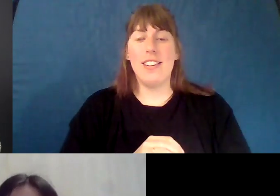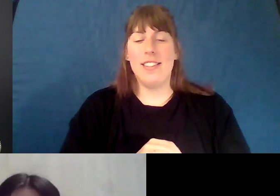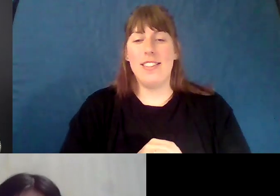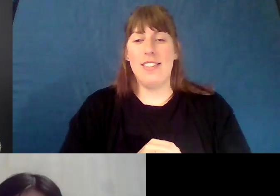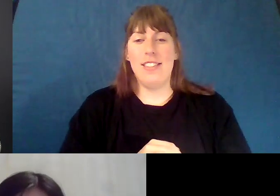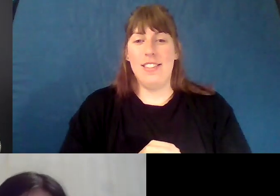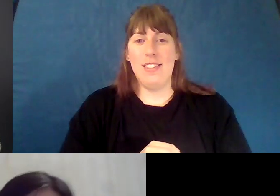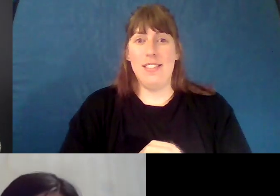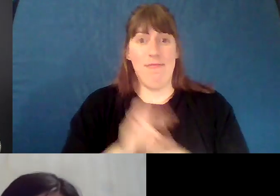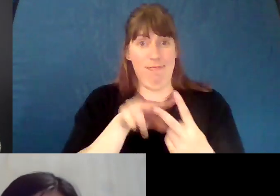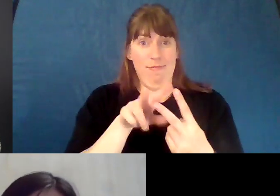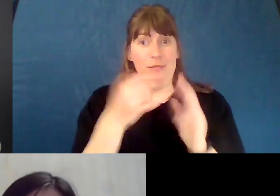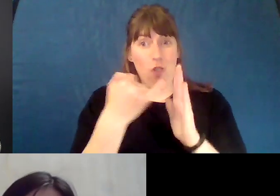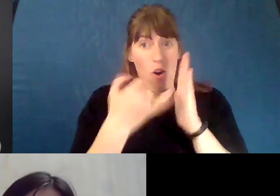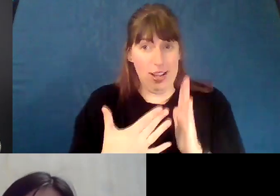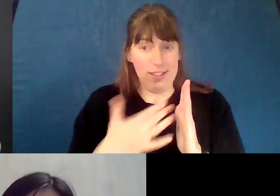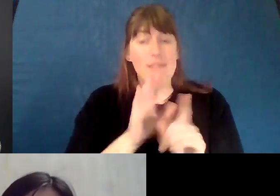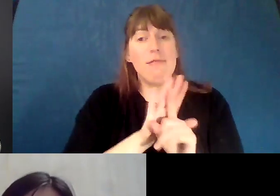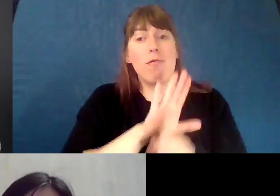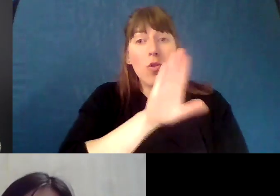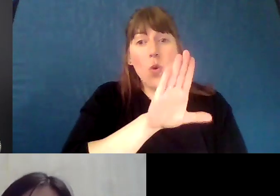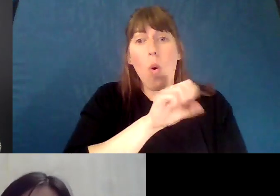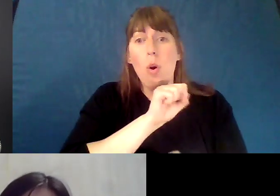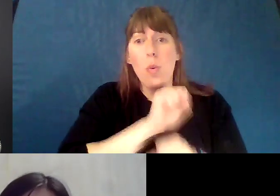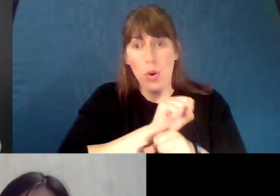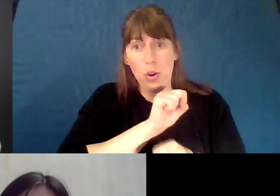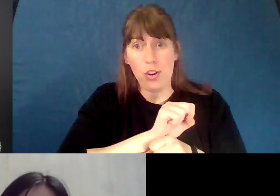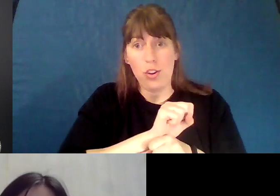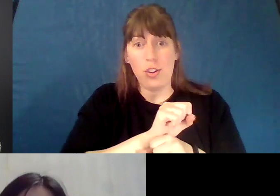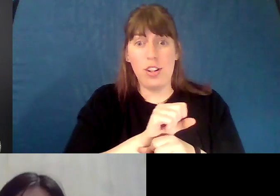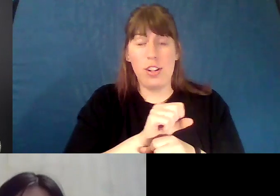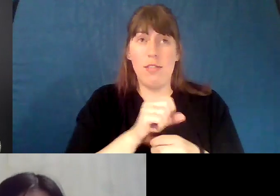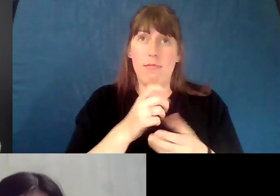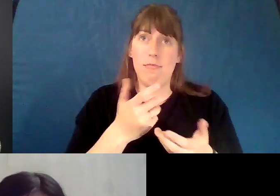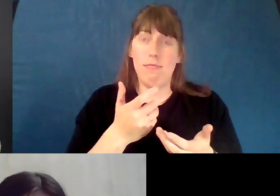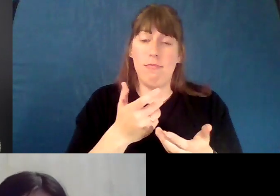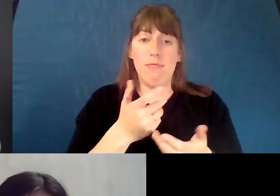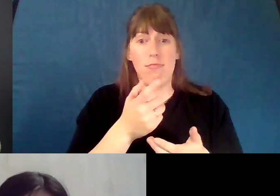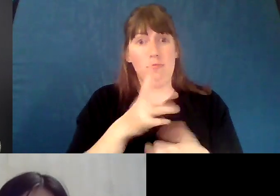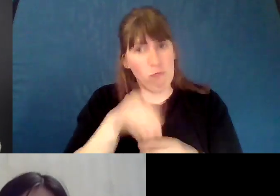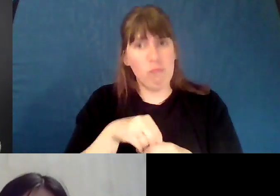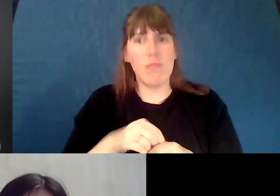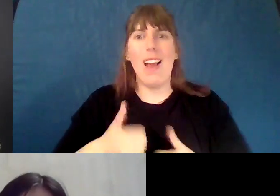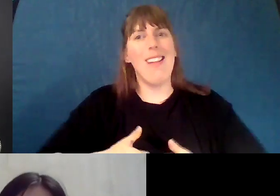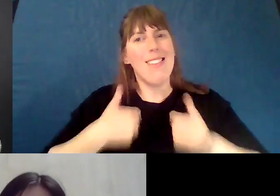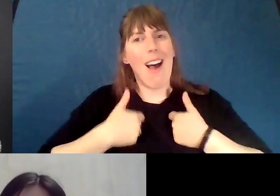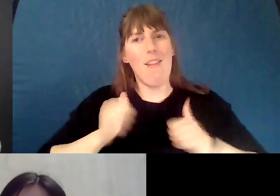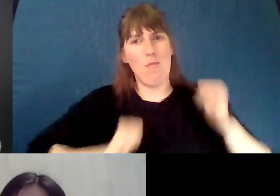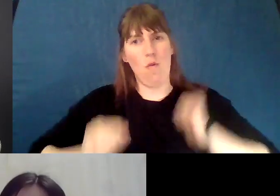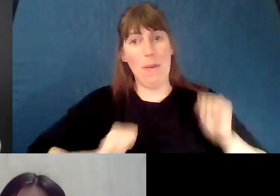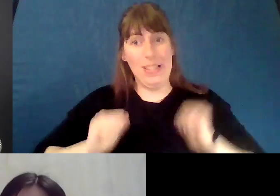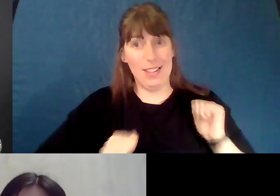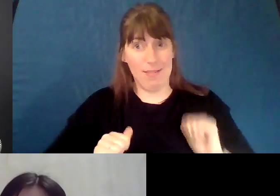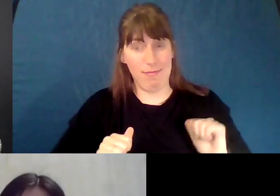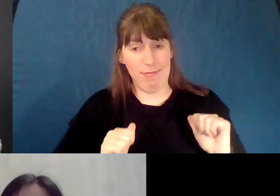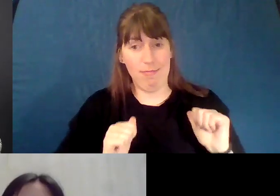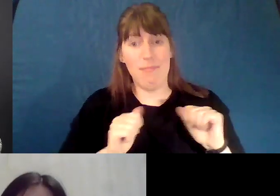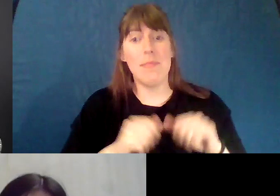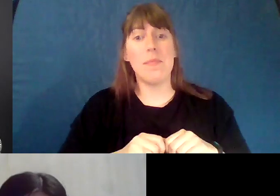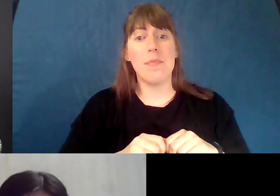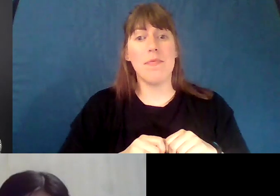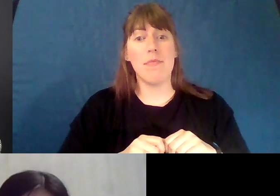as artists, you each work so much in live performance, and live performance experiences,